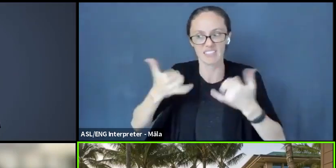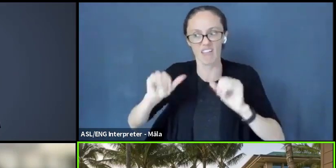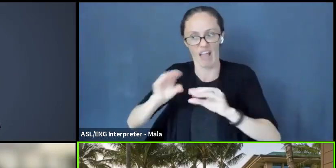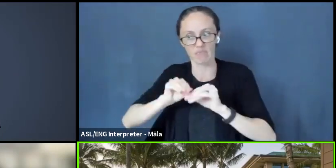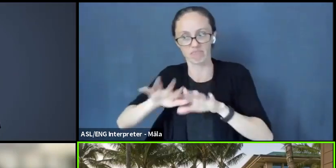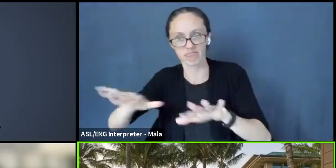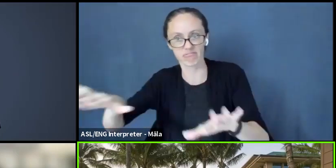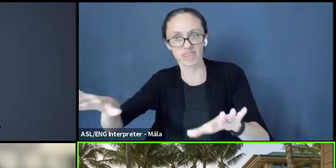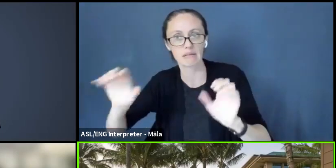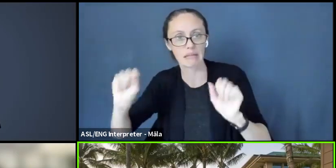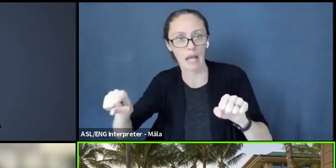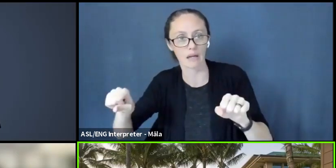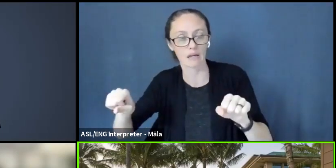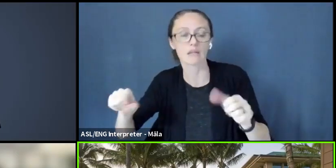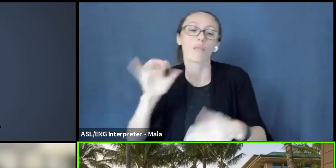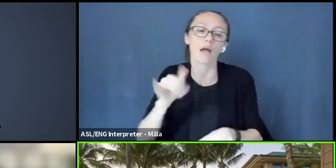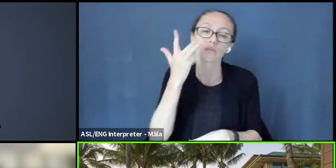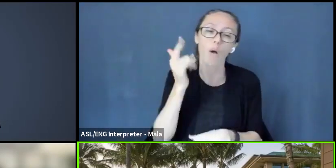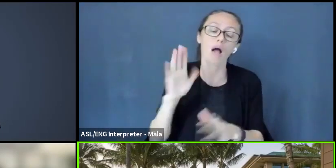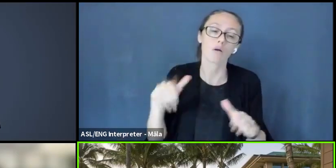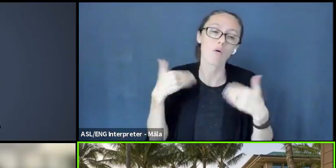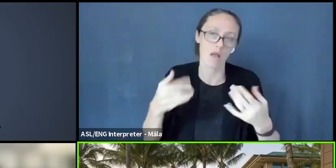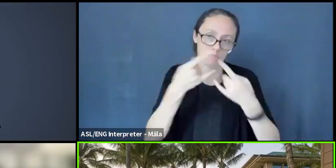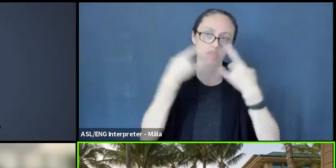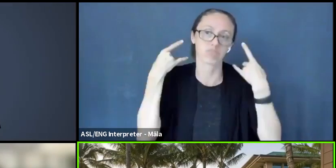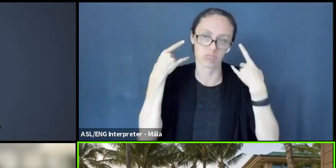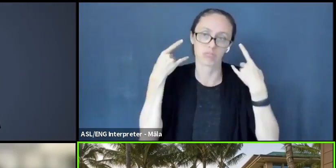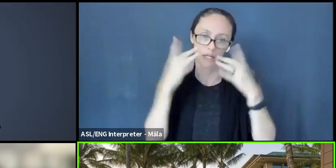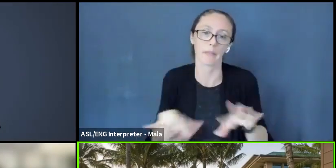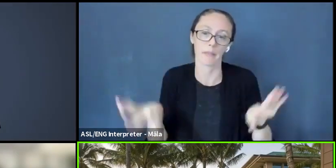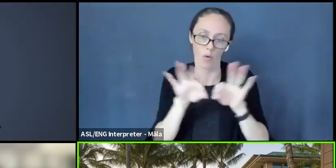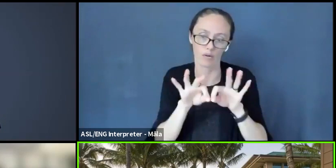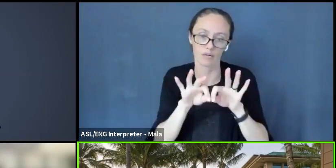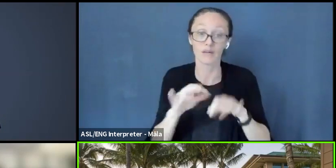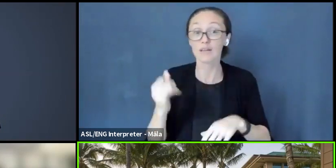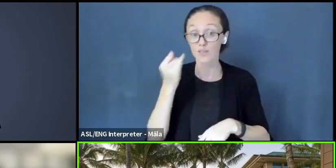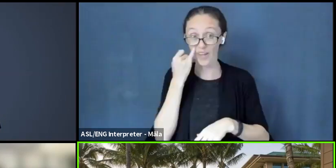If you're going to get together, with a group of fully vaccinated friends, we still strongly